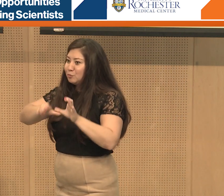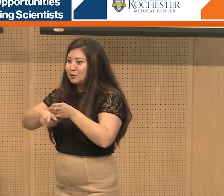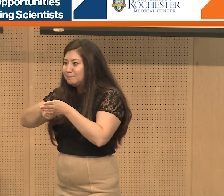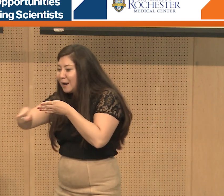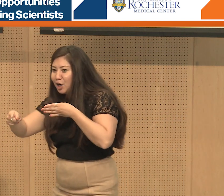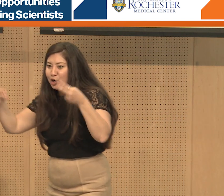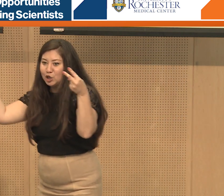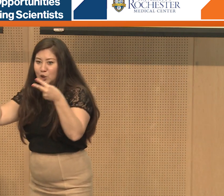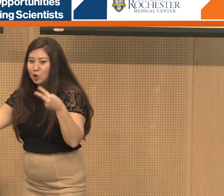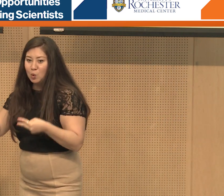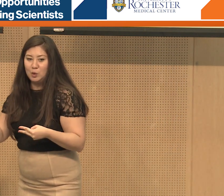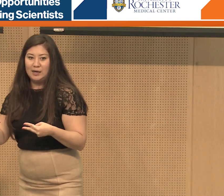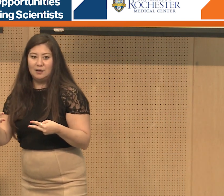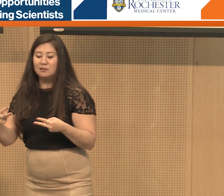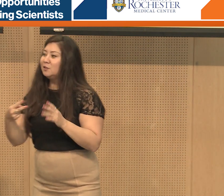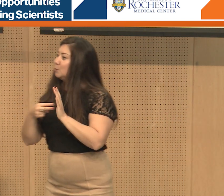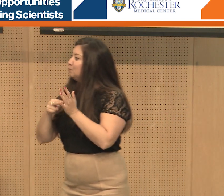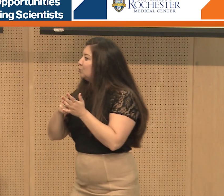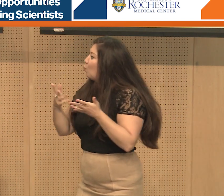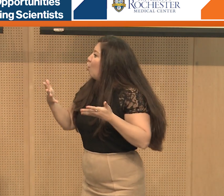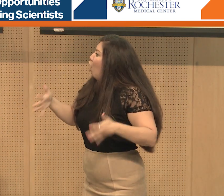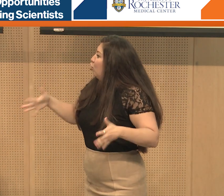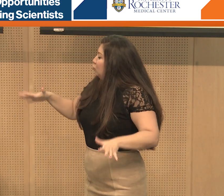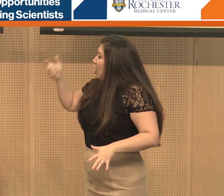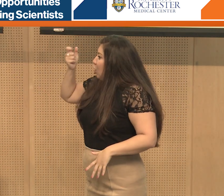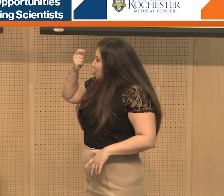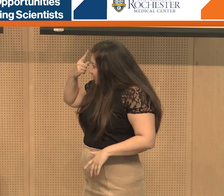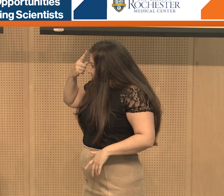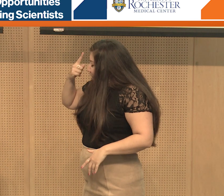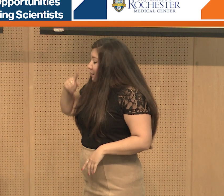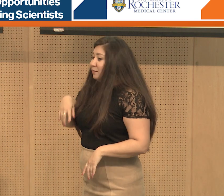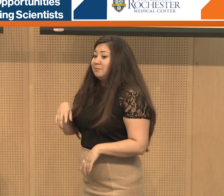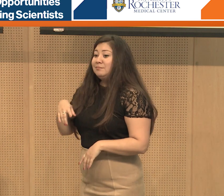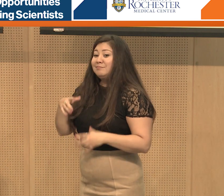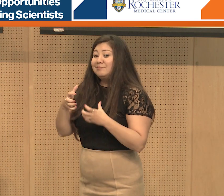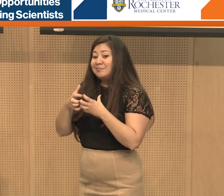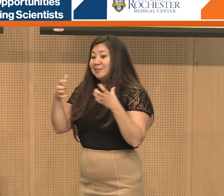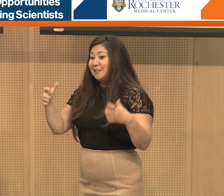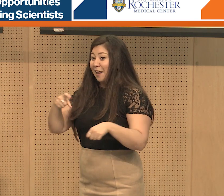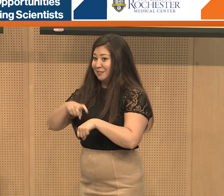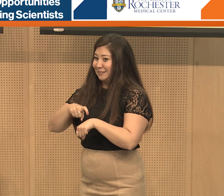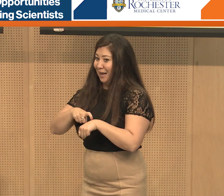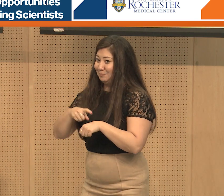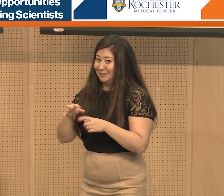Maybe coding or biology. And then you go into the interpreting field